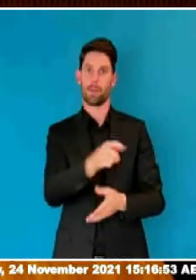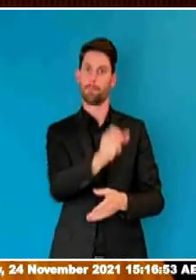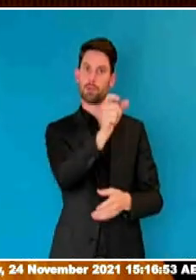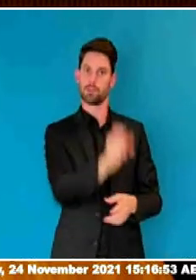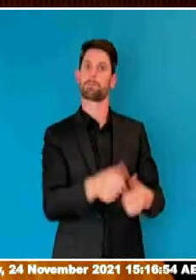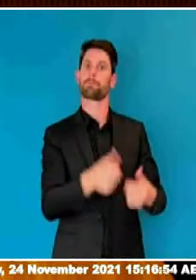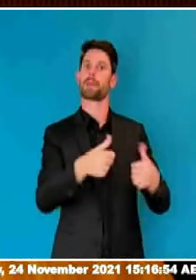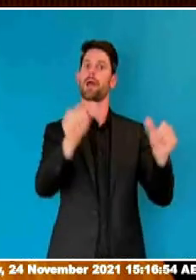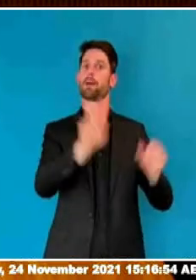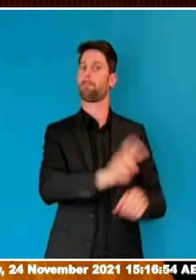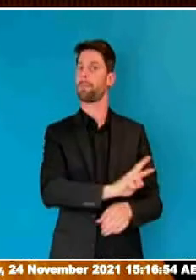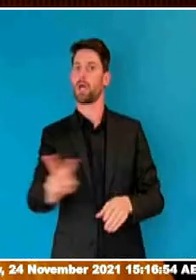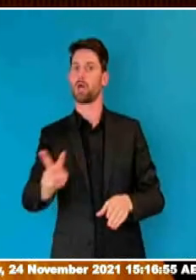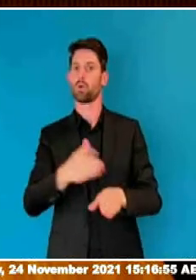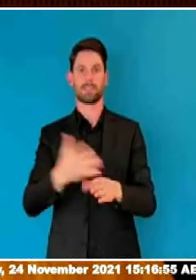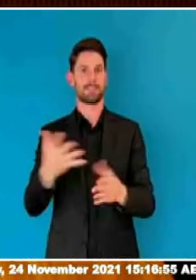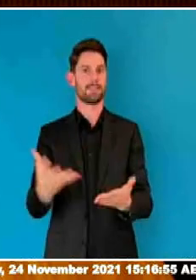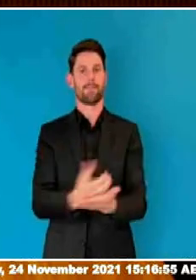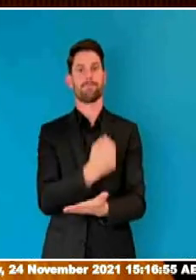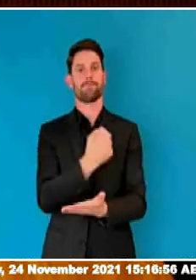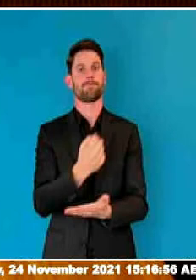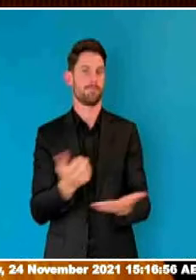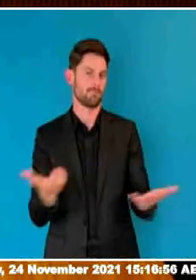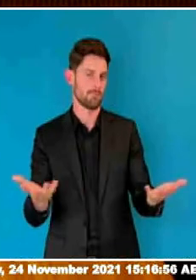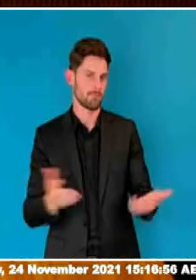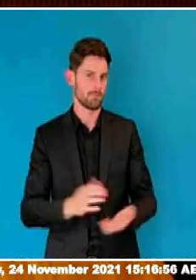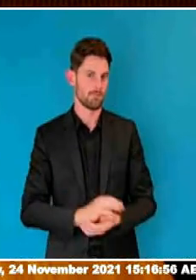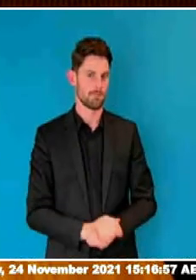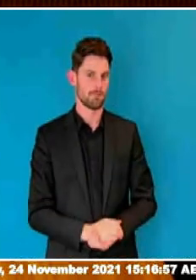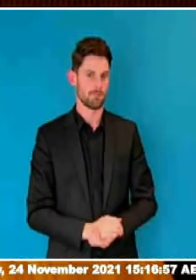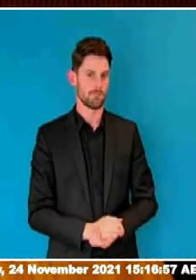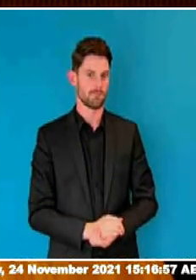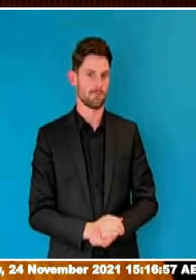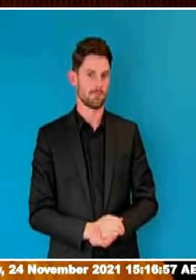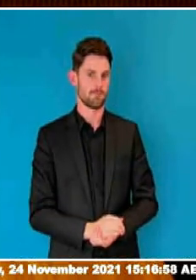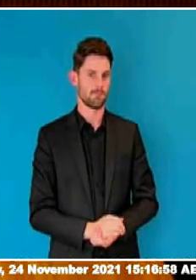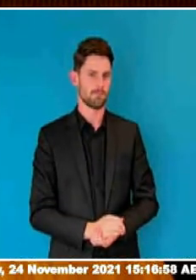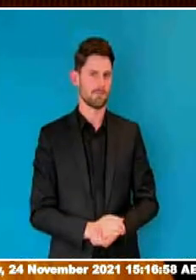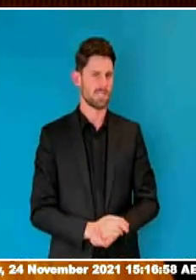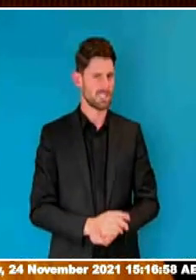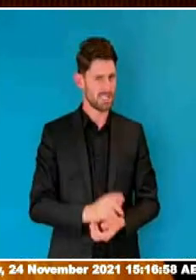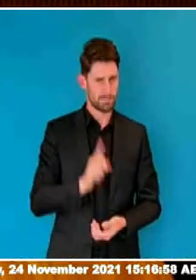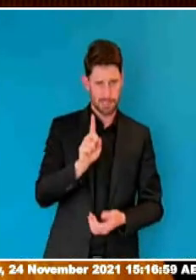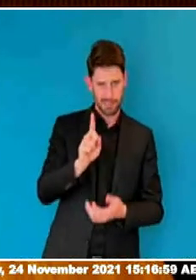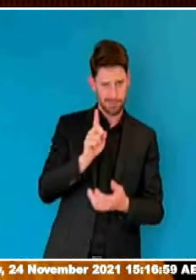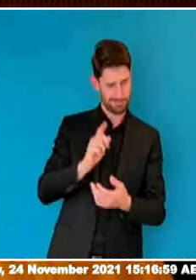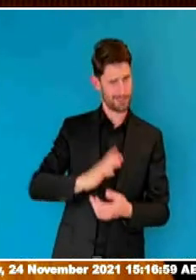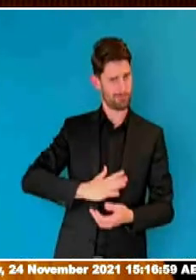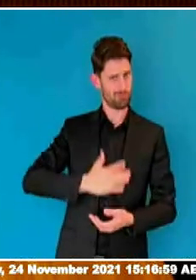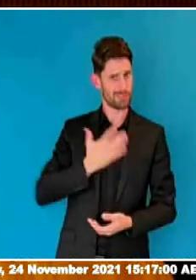and the return to safe work of the injured worker. Isn't there a very close relationship between the requirements of the Disability